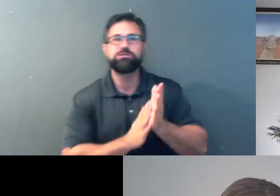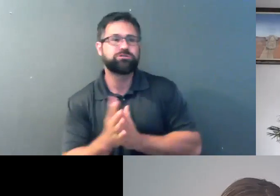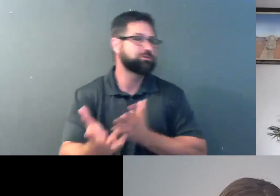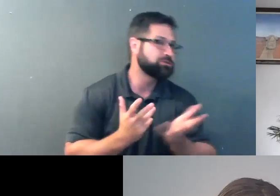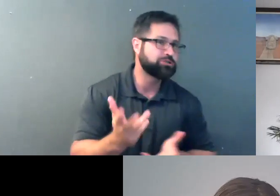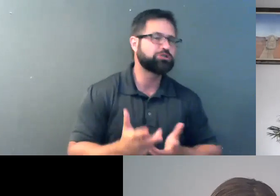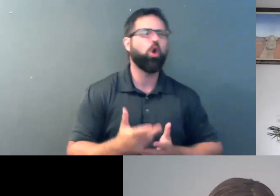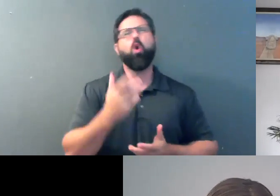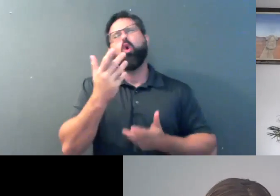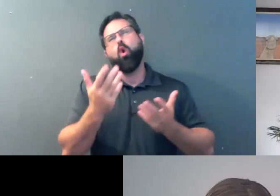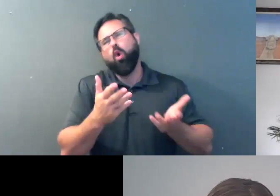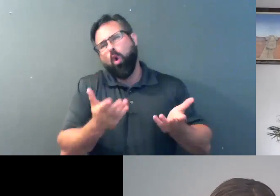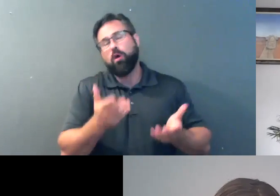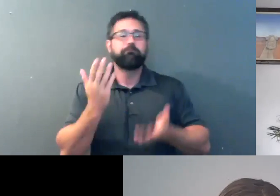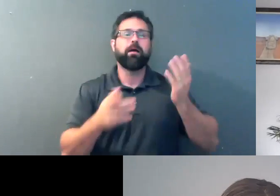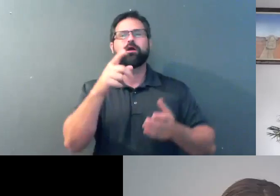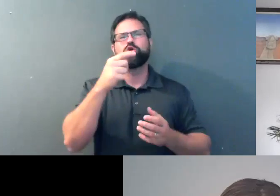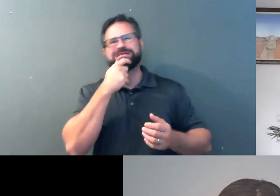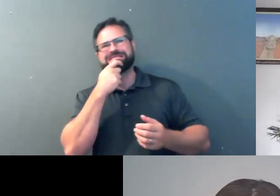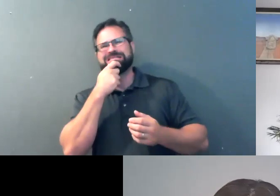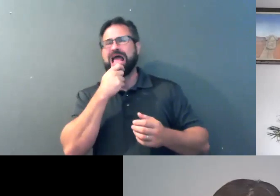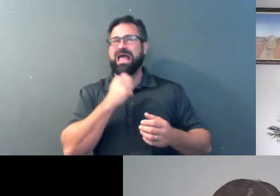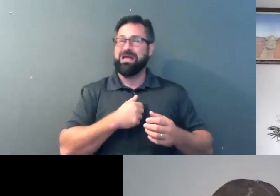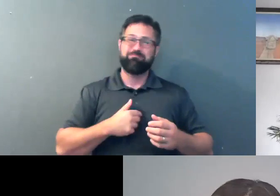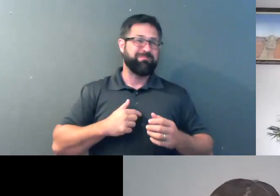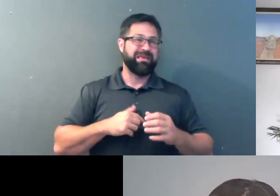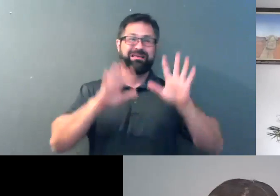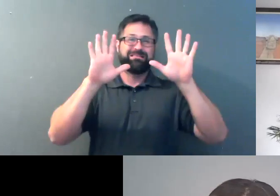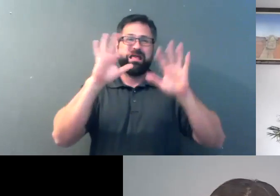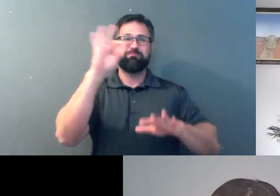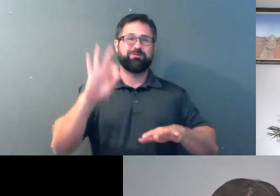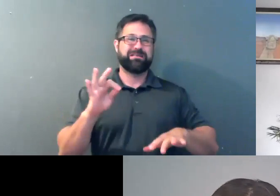quite so much time but you would still like to be engaged we we would in either case very much